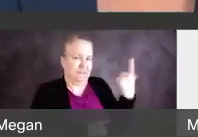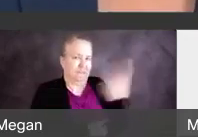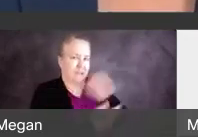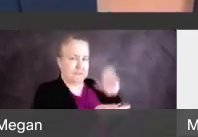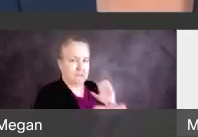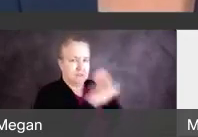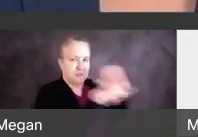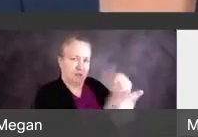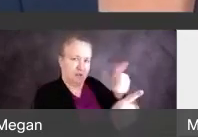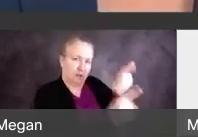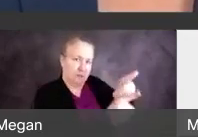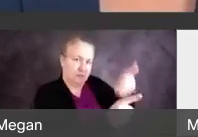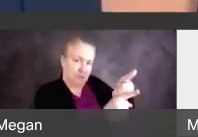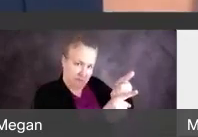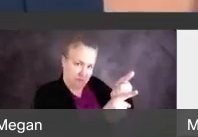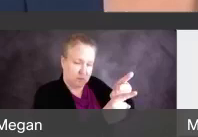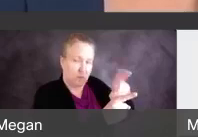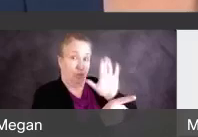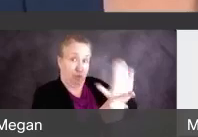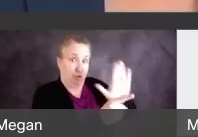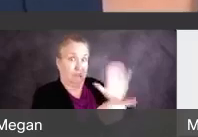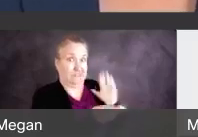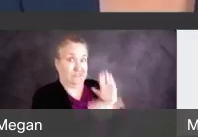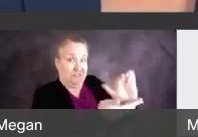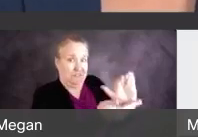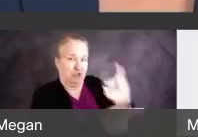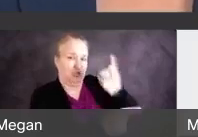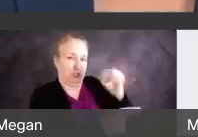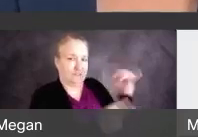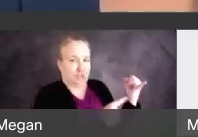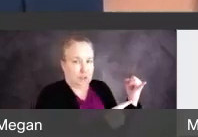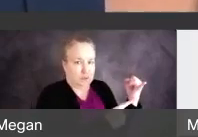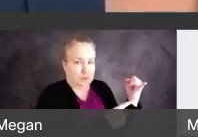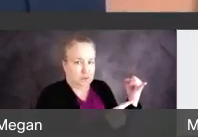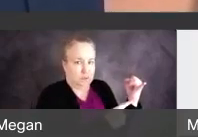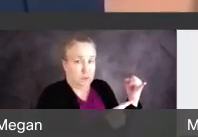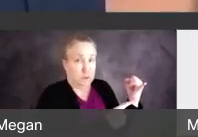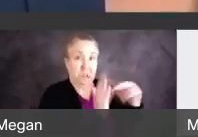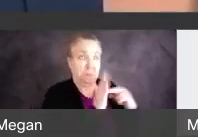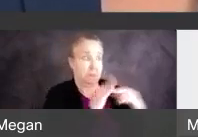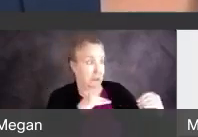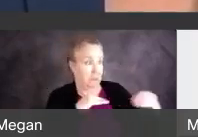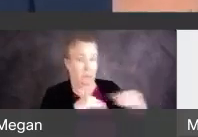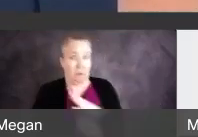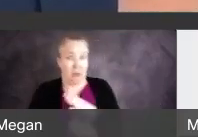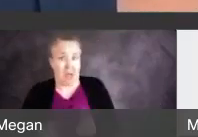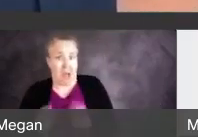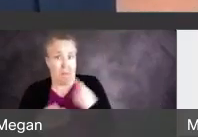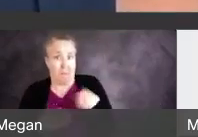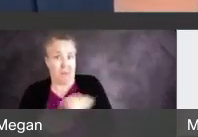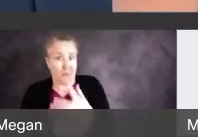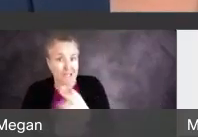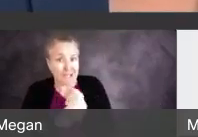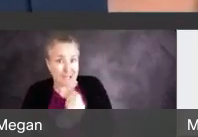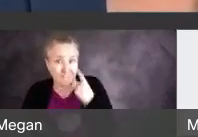& Johnson vaccine. This will not impact the supply of Moderna or Pfizer being received by